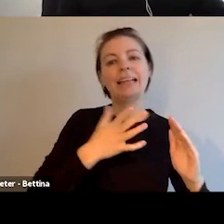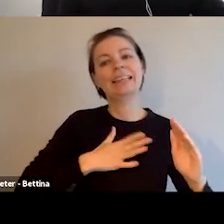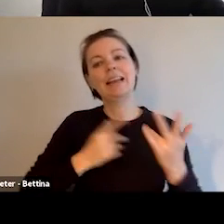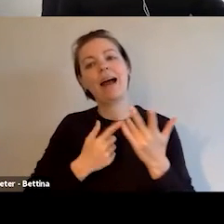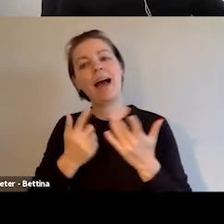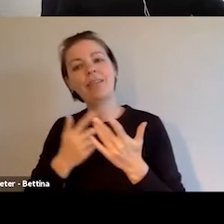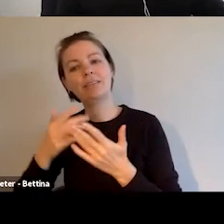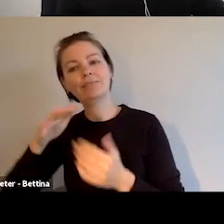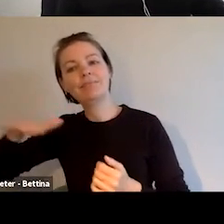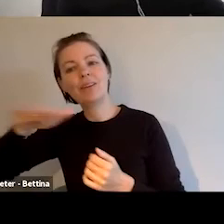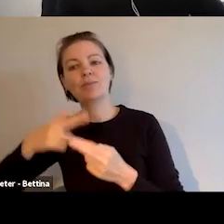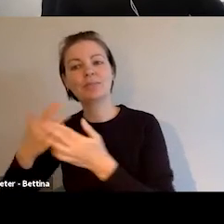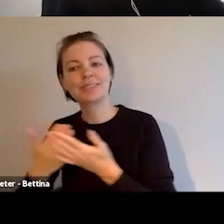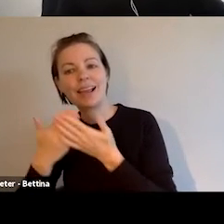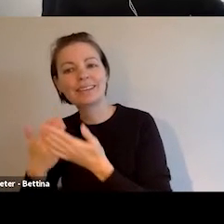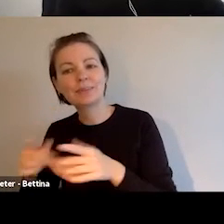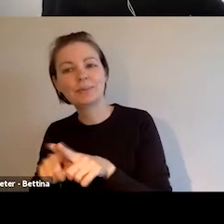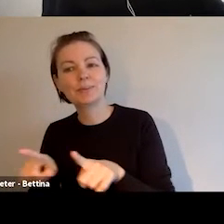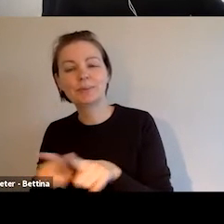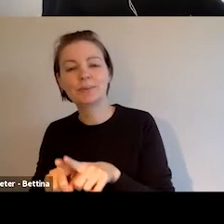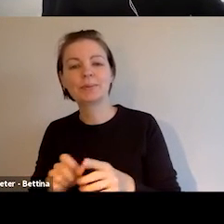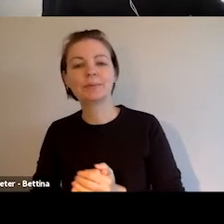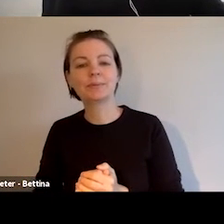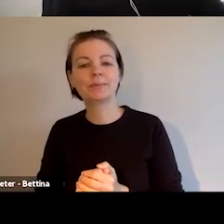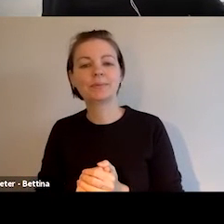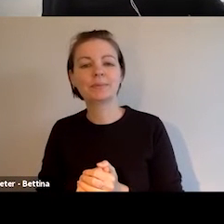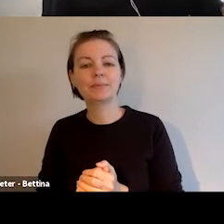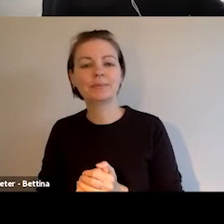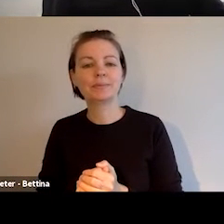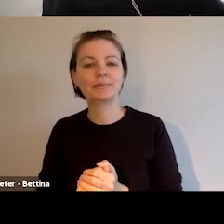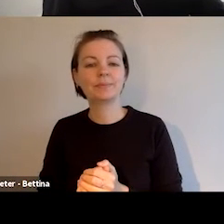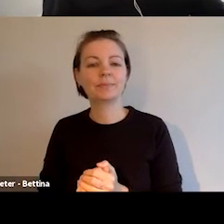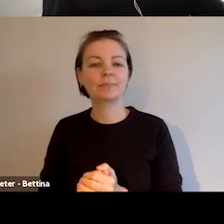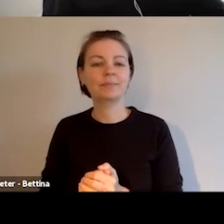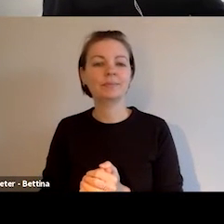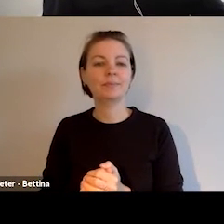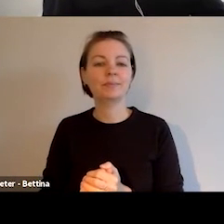for their careers, especially the types we are looking at. Within the bachelor of fine arts, we